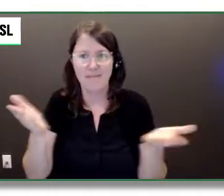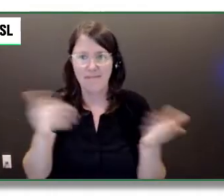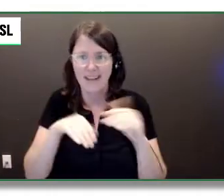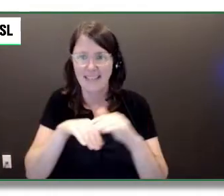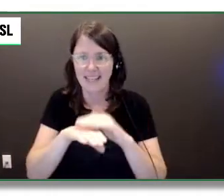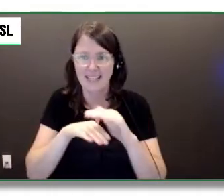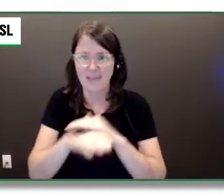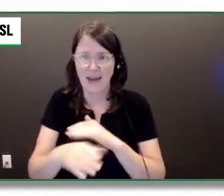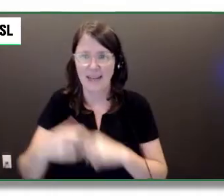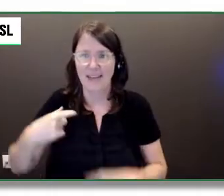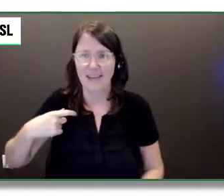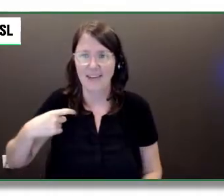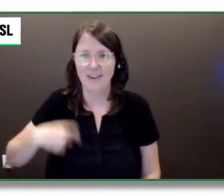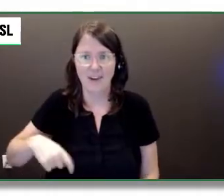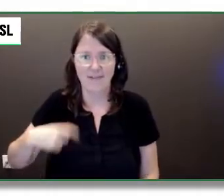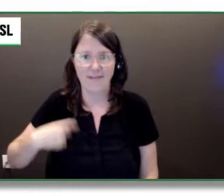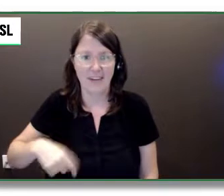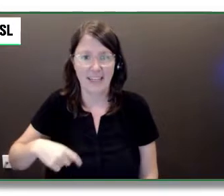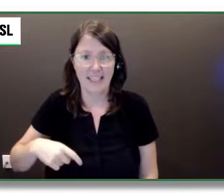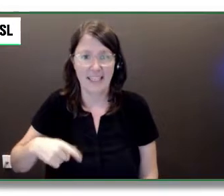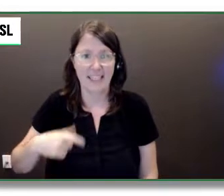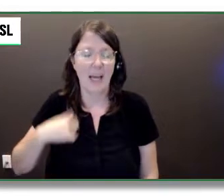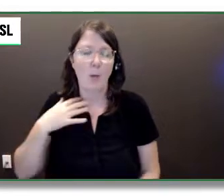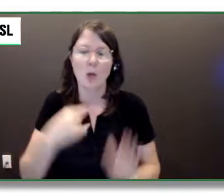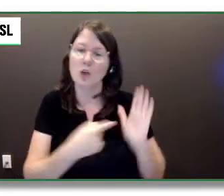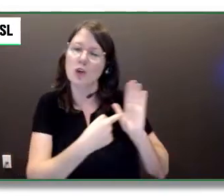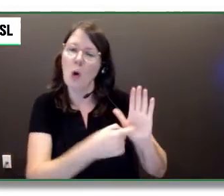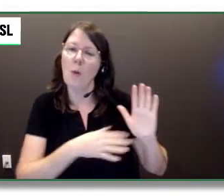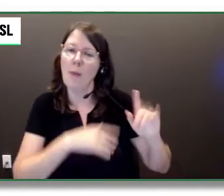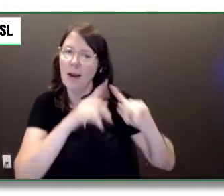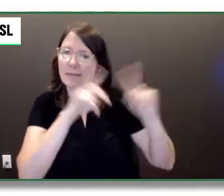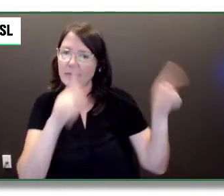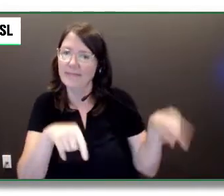can see my slideshow presentation.